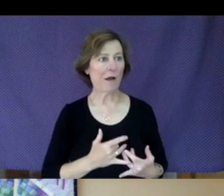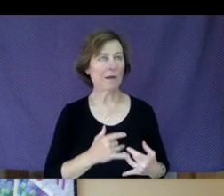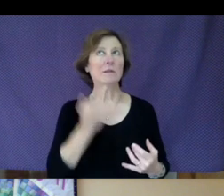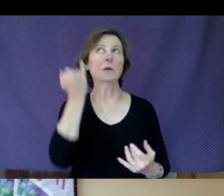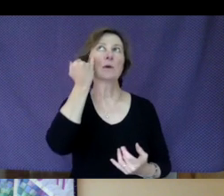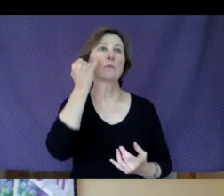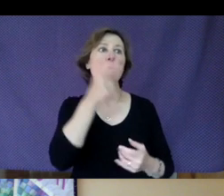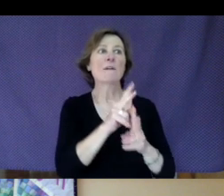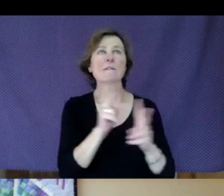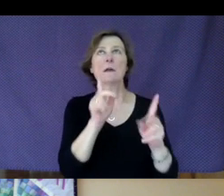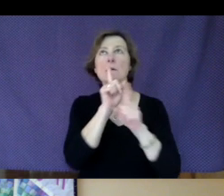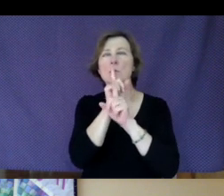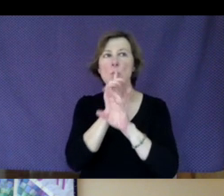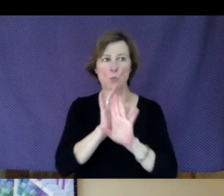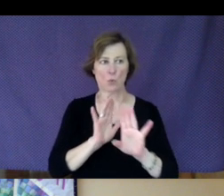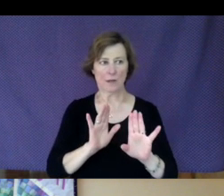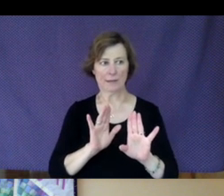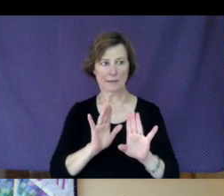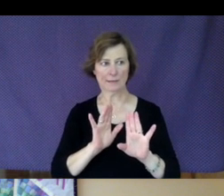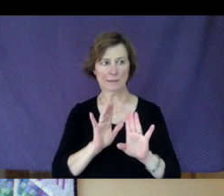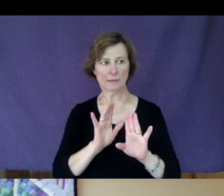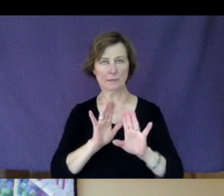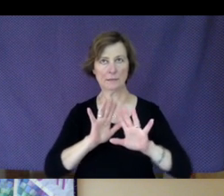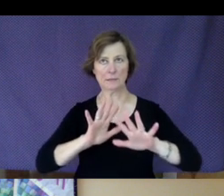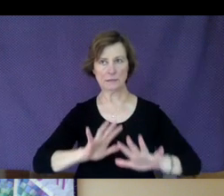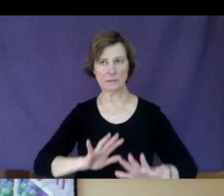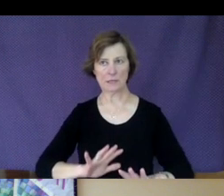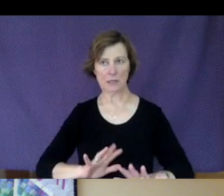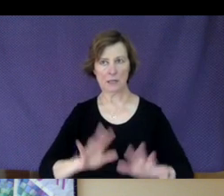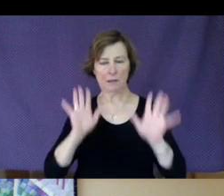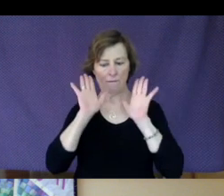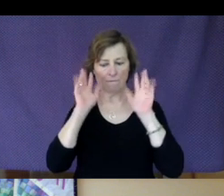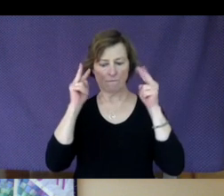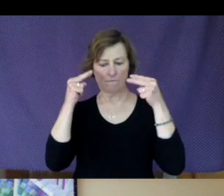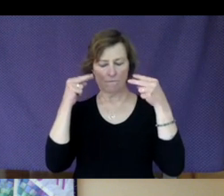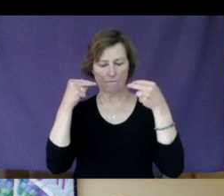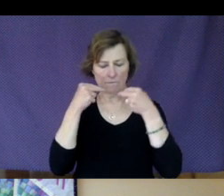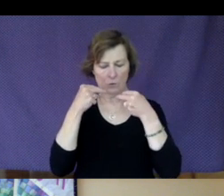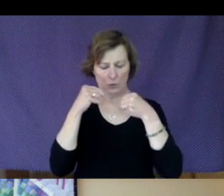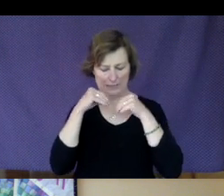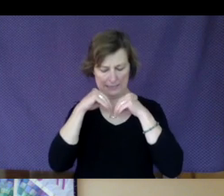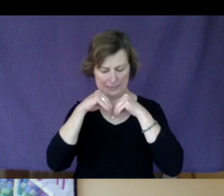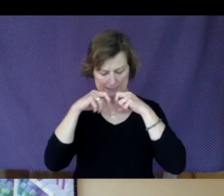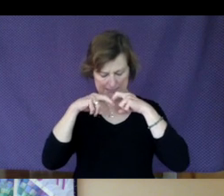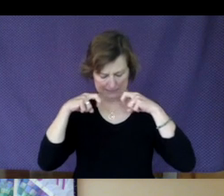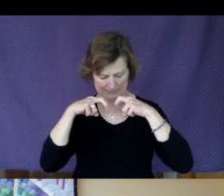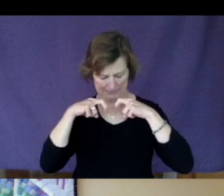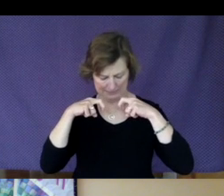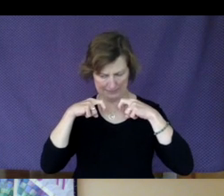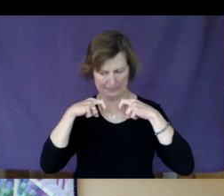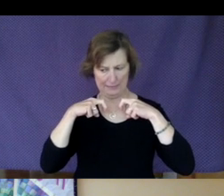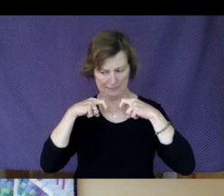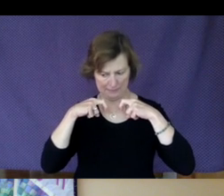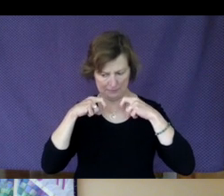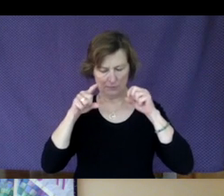and still And focus inward You will be able to hear the echo of their love